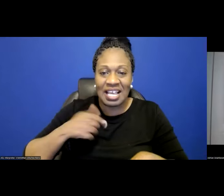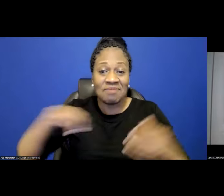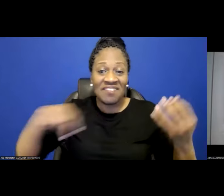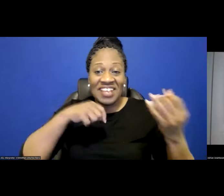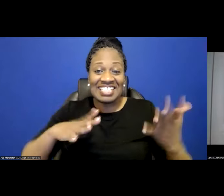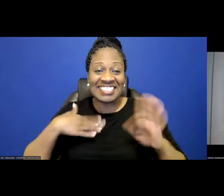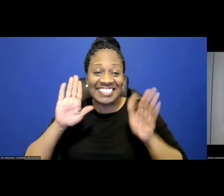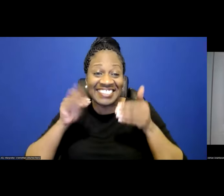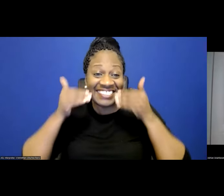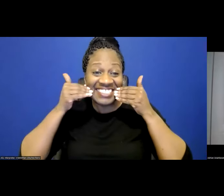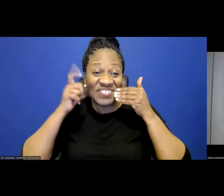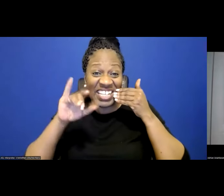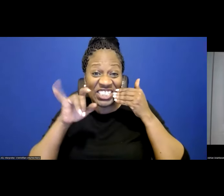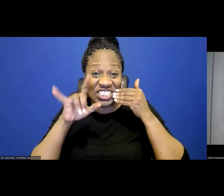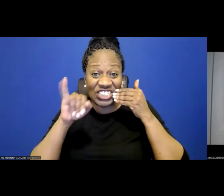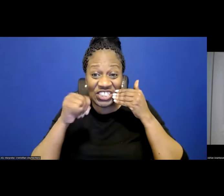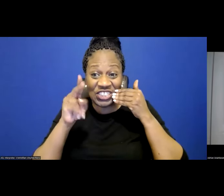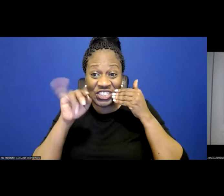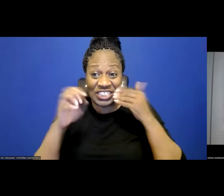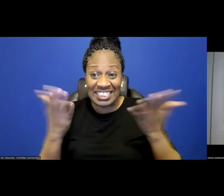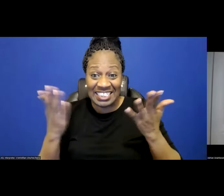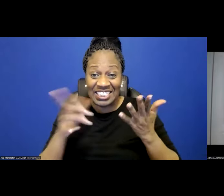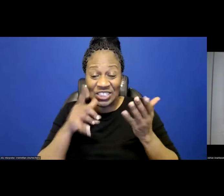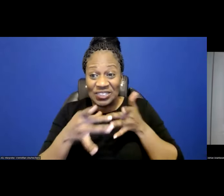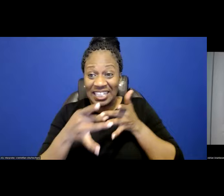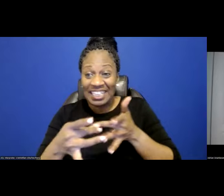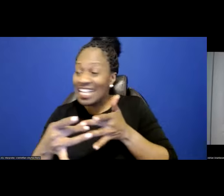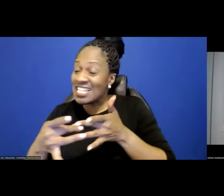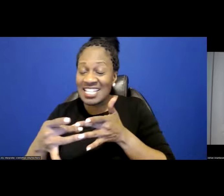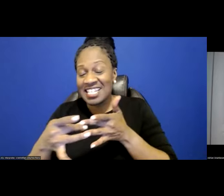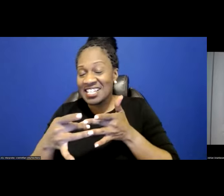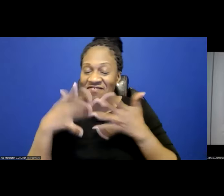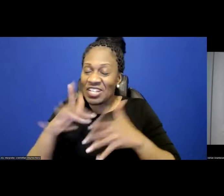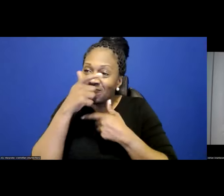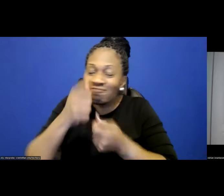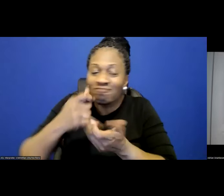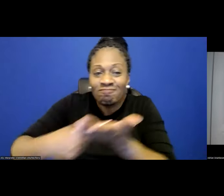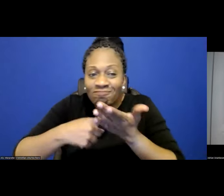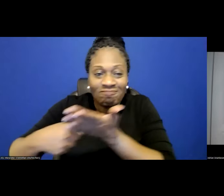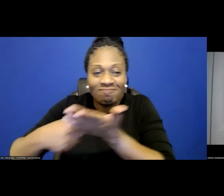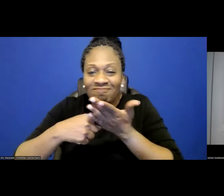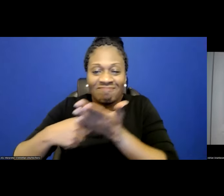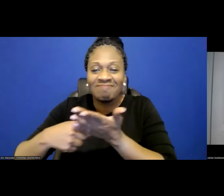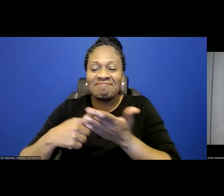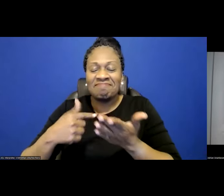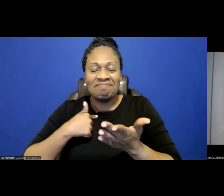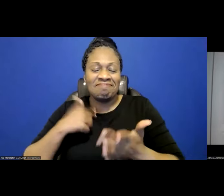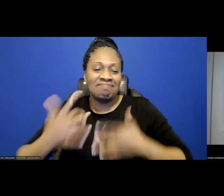because Julia's here to lead our way towards a very interesting discussion. So I'm very excited. Thank you.